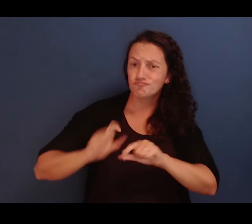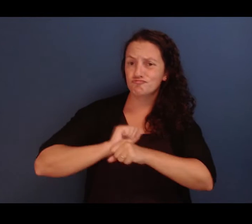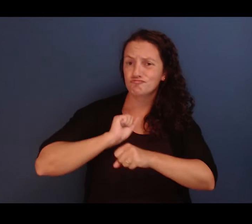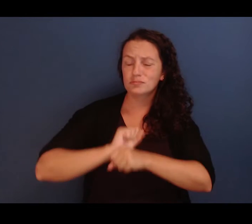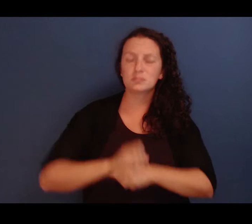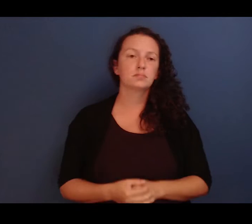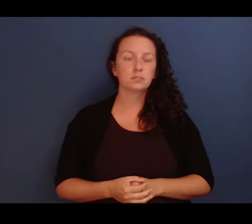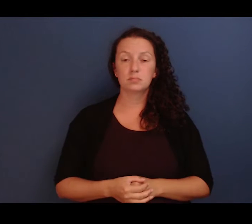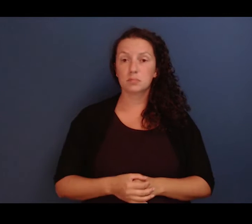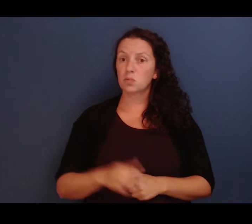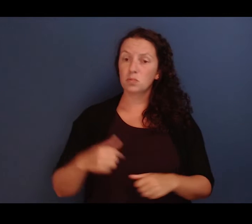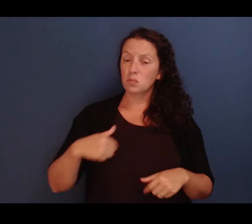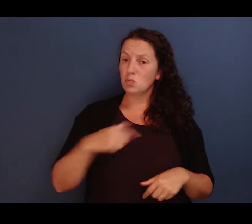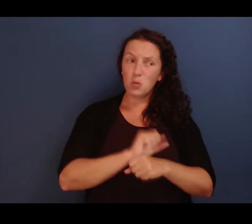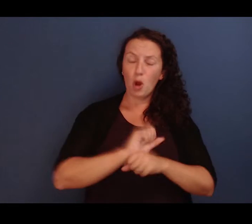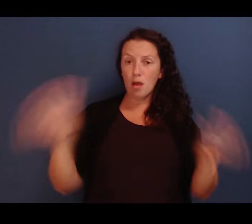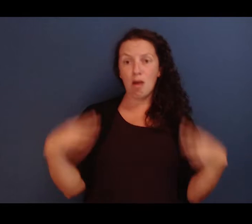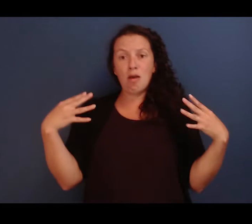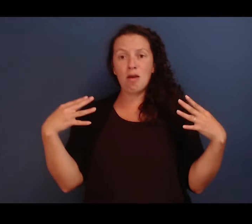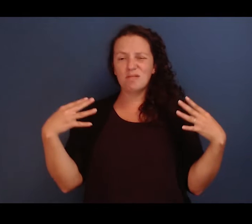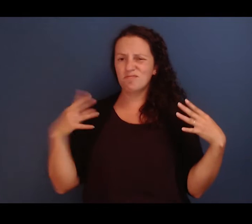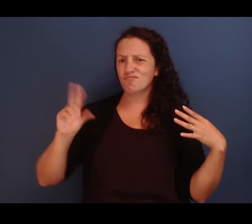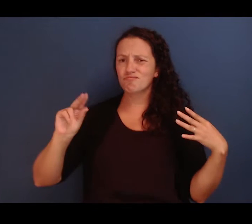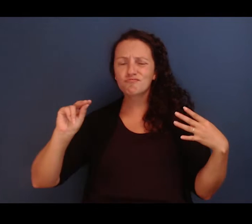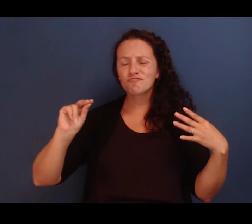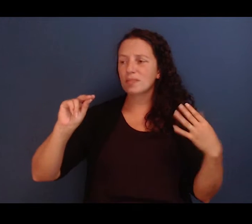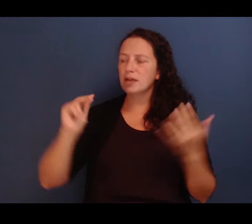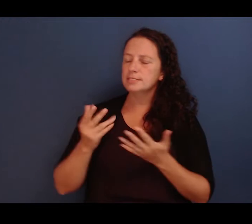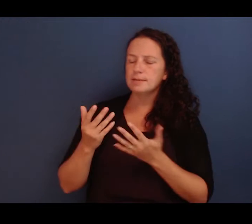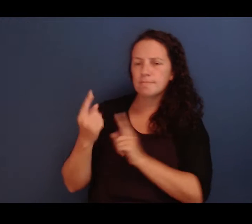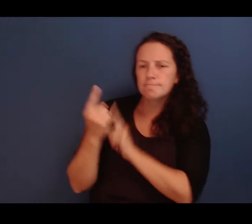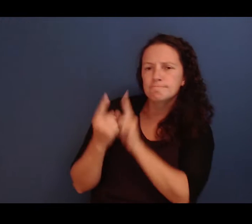much of our good work isn’t in the limelight - it’s in the moments faculty and staff